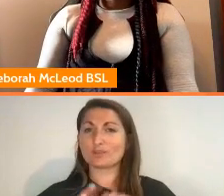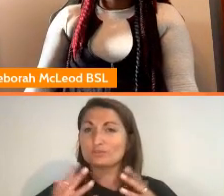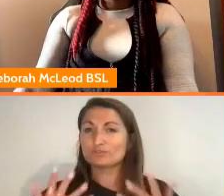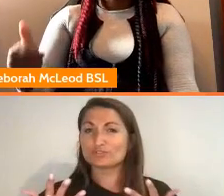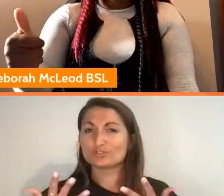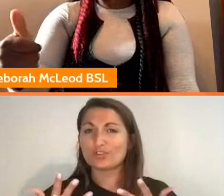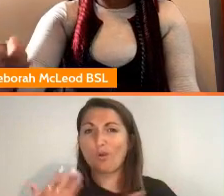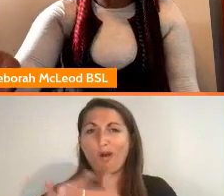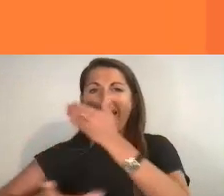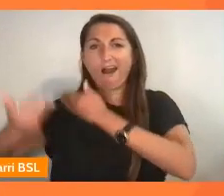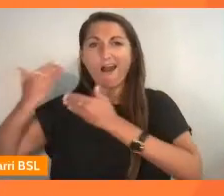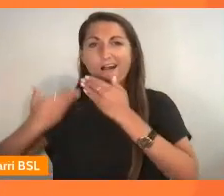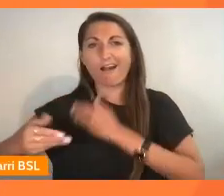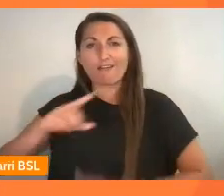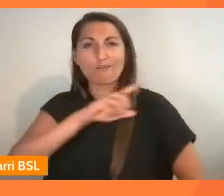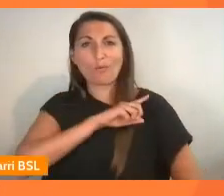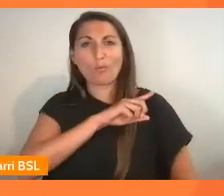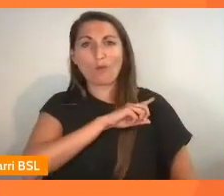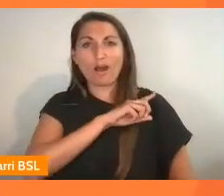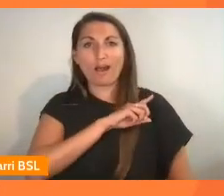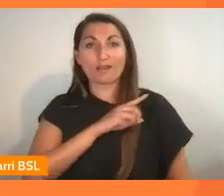Like you would need any more justification.